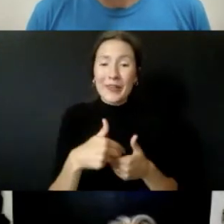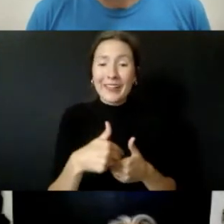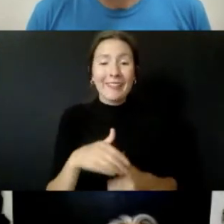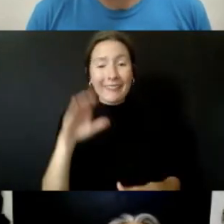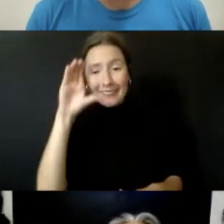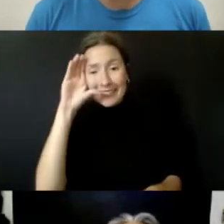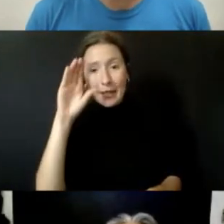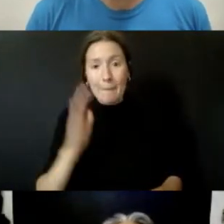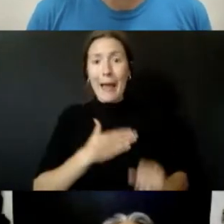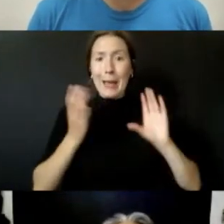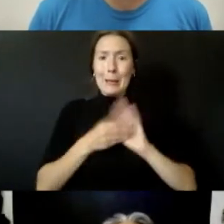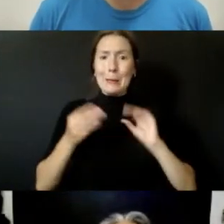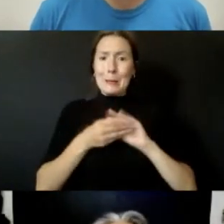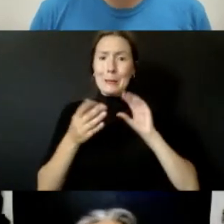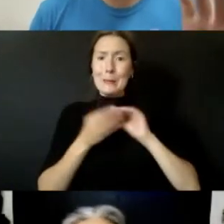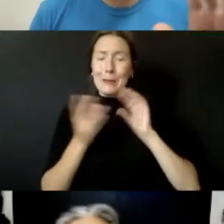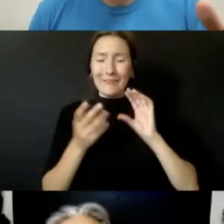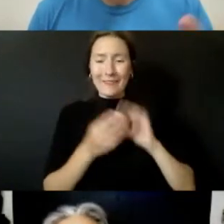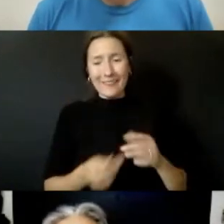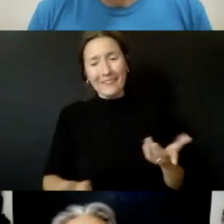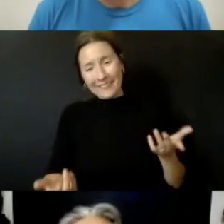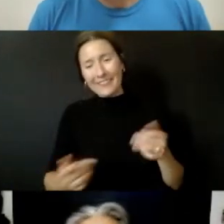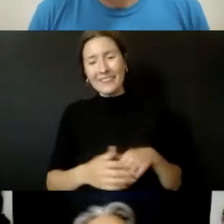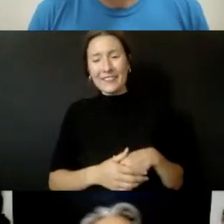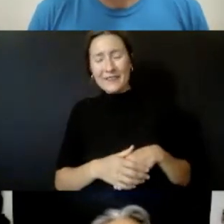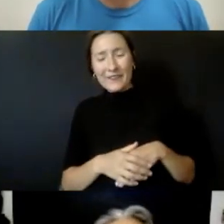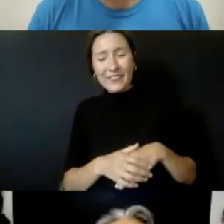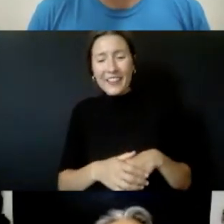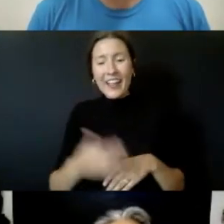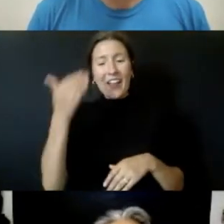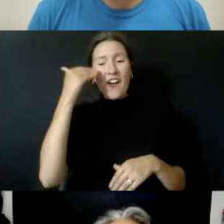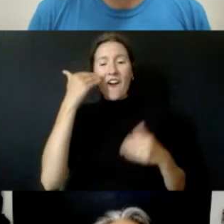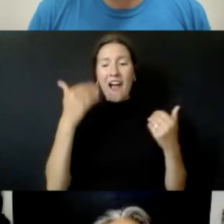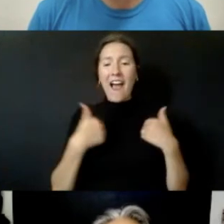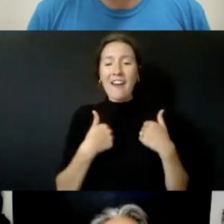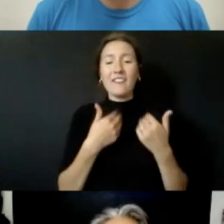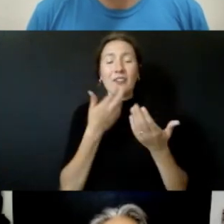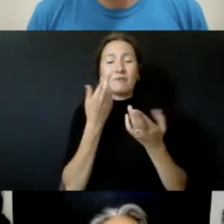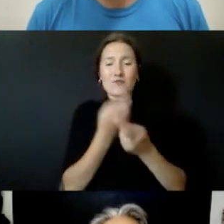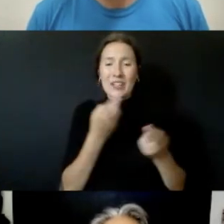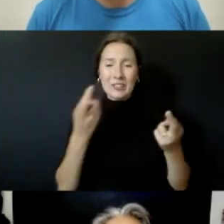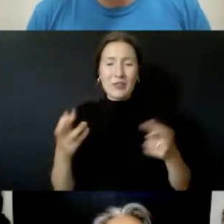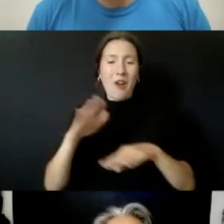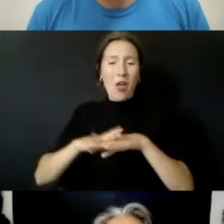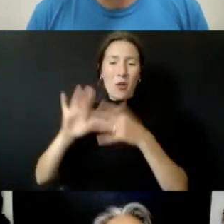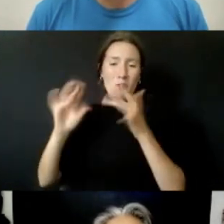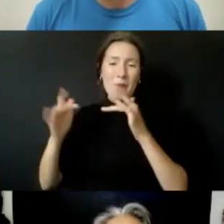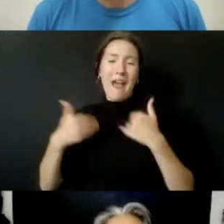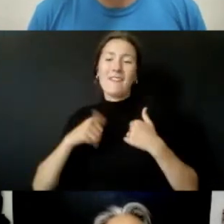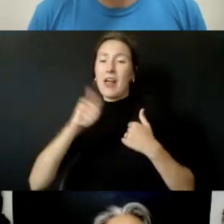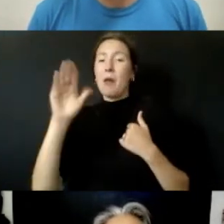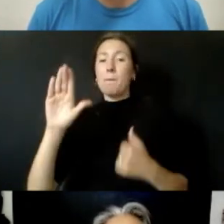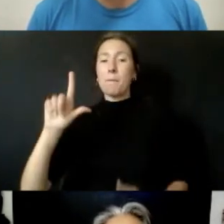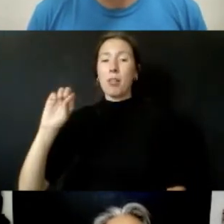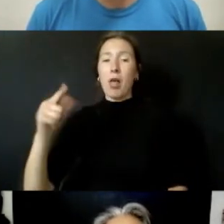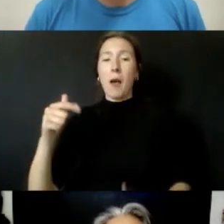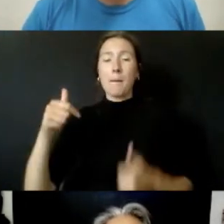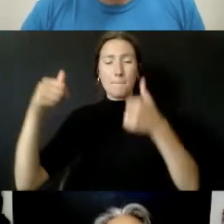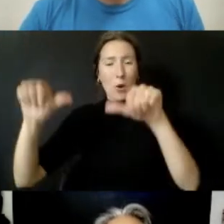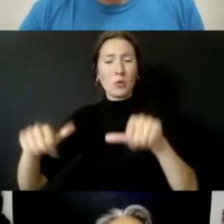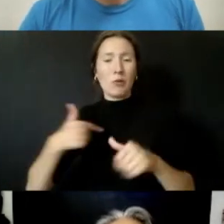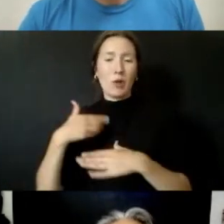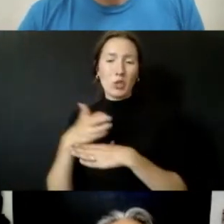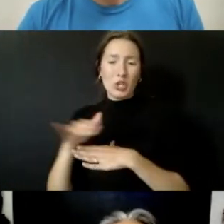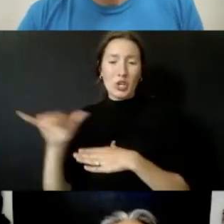another blog post that uh i'll share here in the in the chat that is specifically for this session